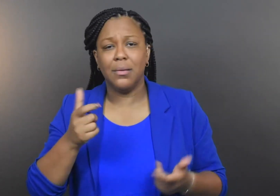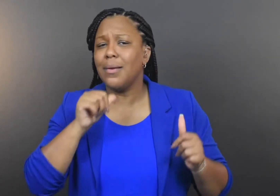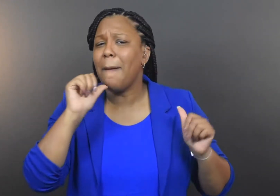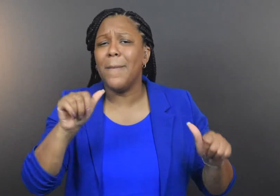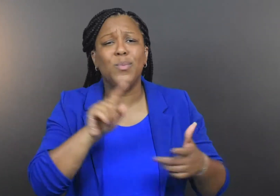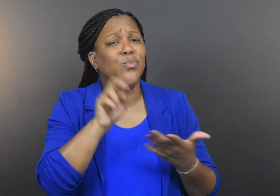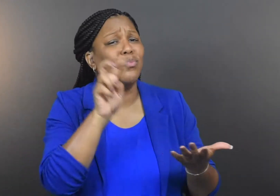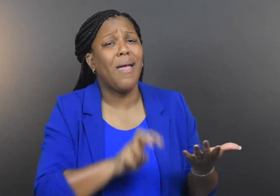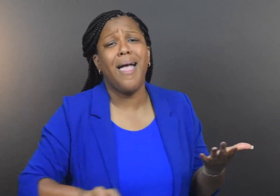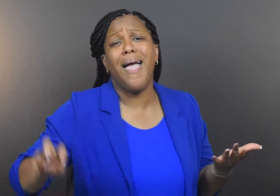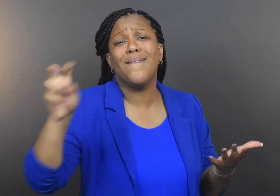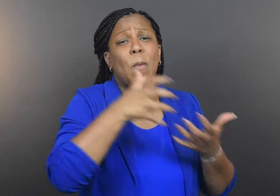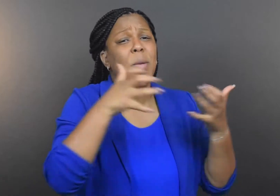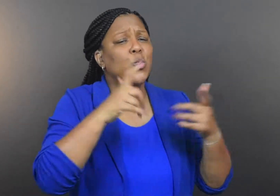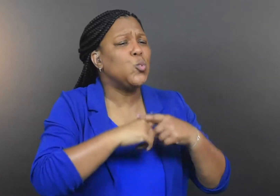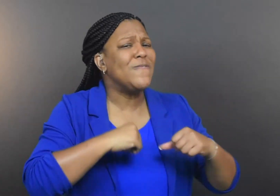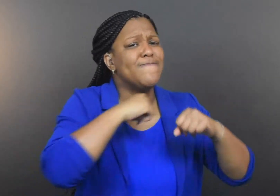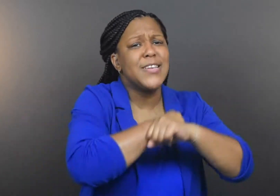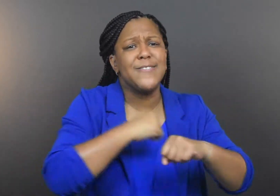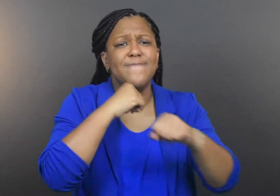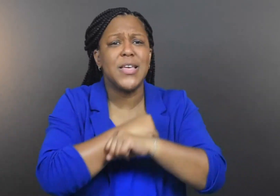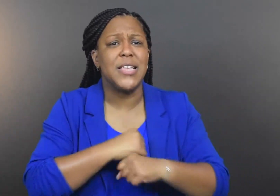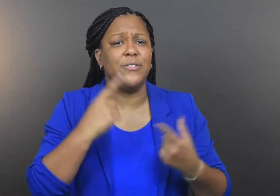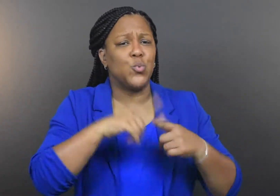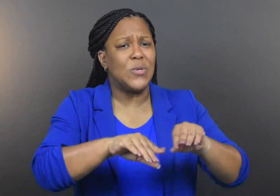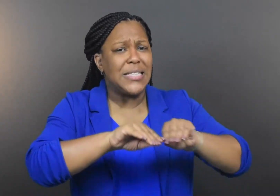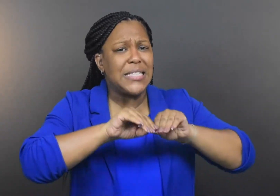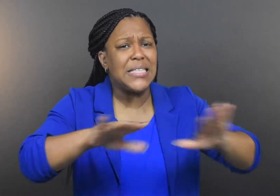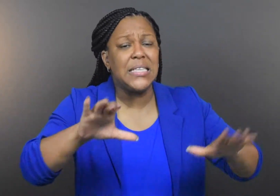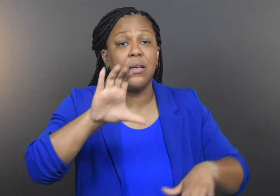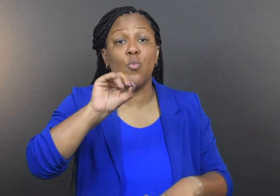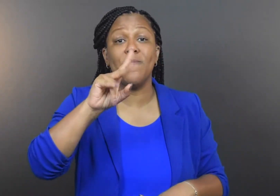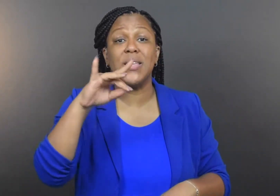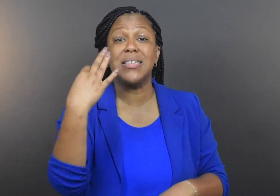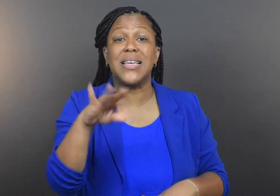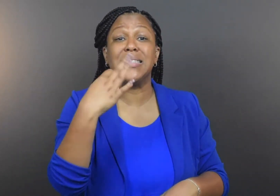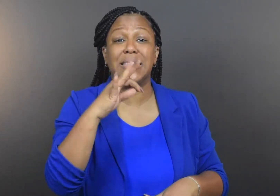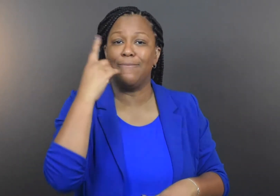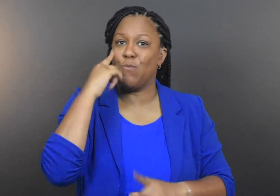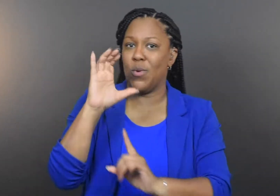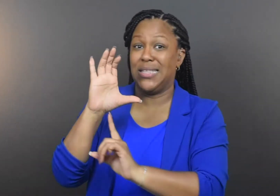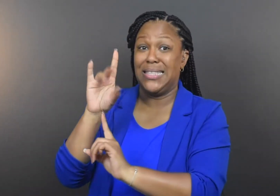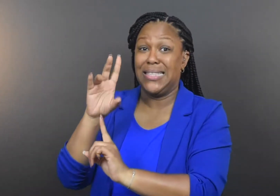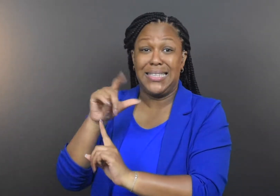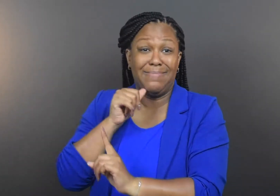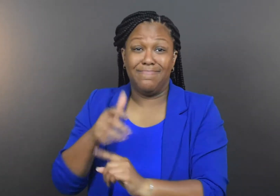she might not be able to travel much to fight the spread of COVID-19 for CDC.